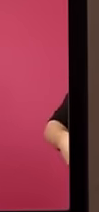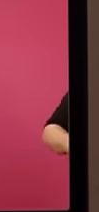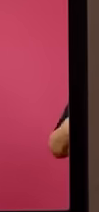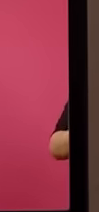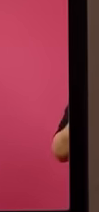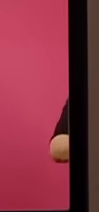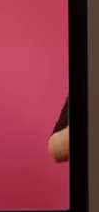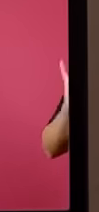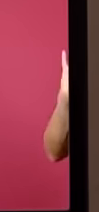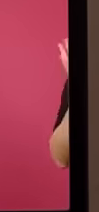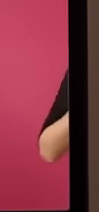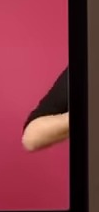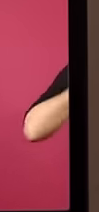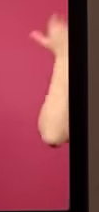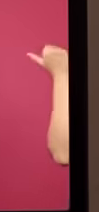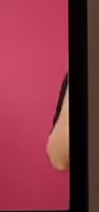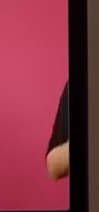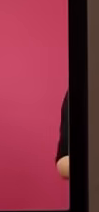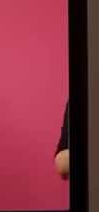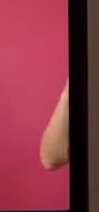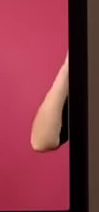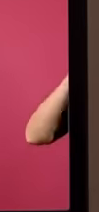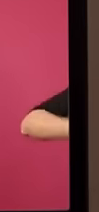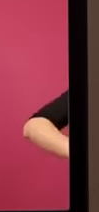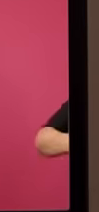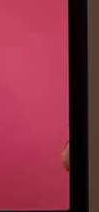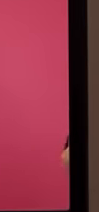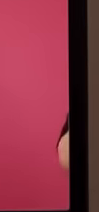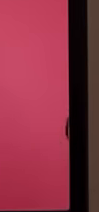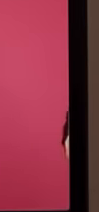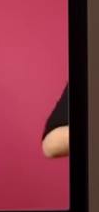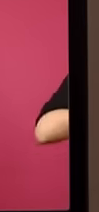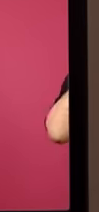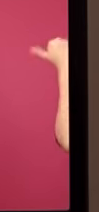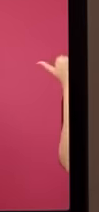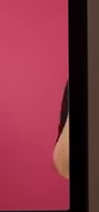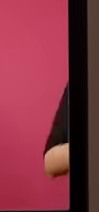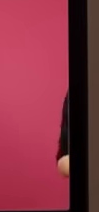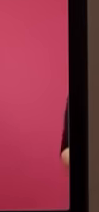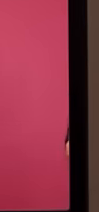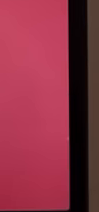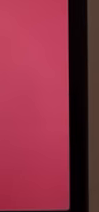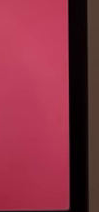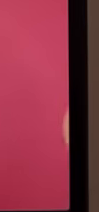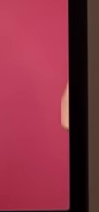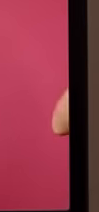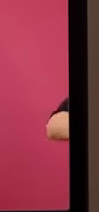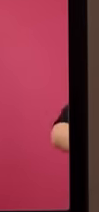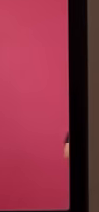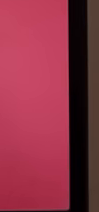ruled the city when line 12 fell I don't know why you don't know, lady gusto con amblo